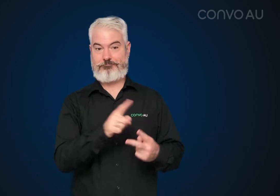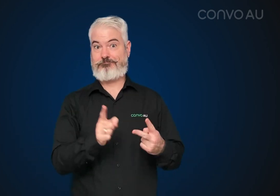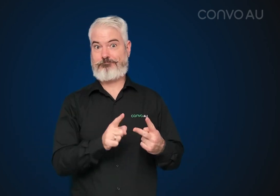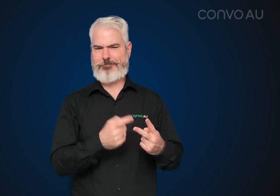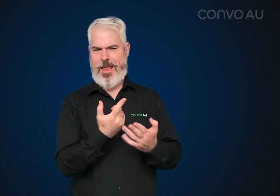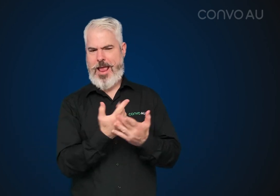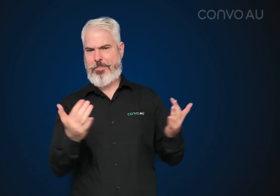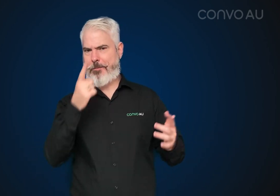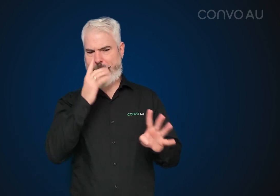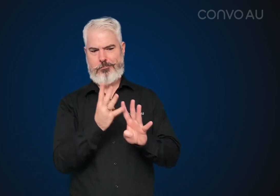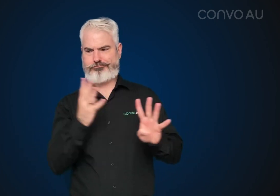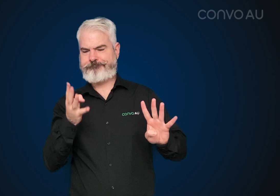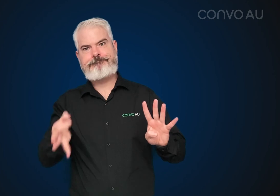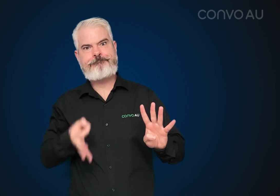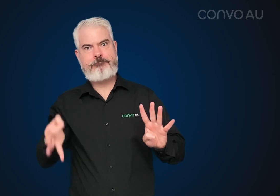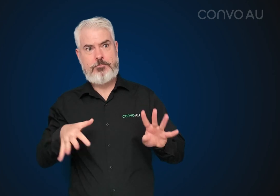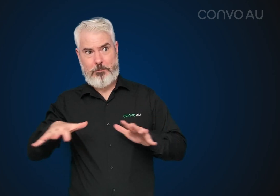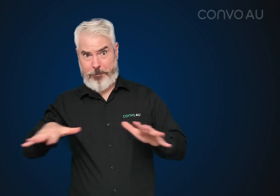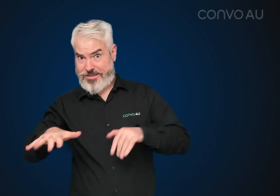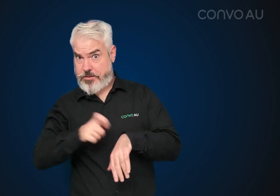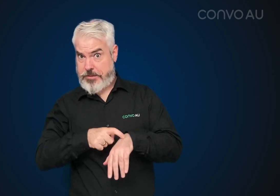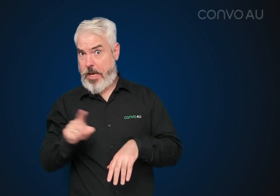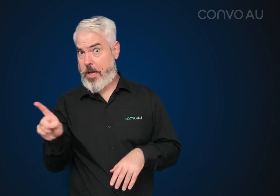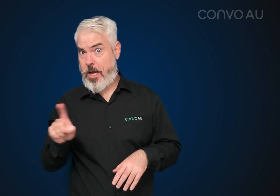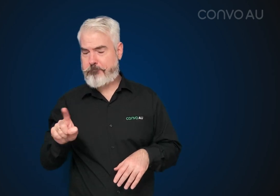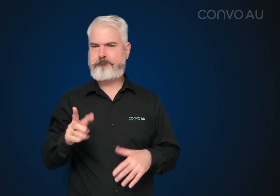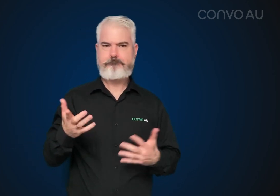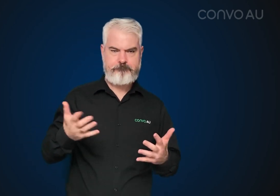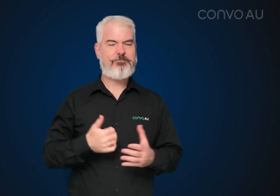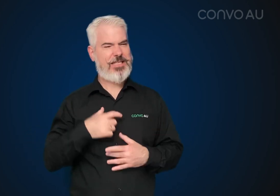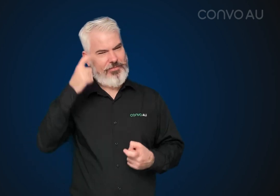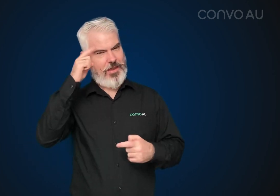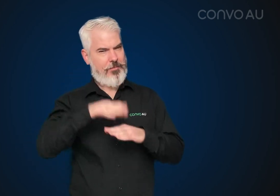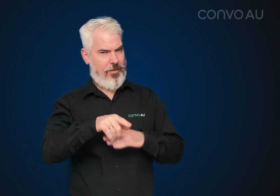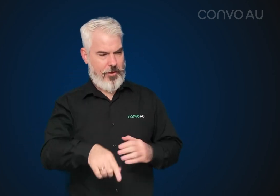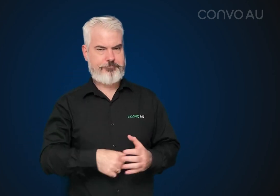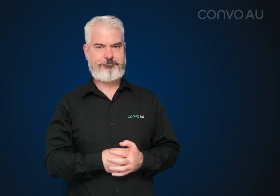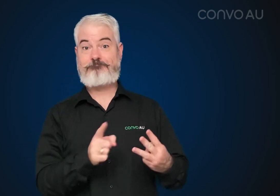b. Number of people currently in the queue, and